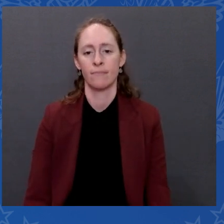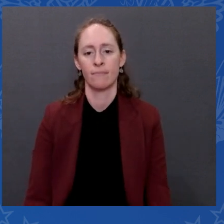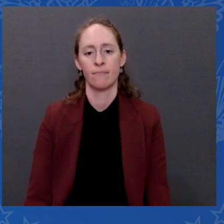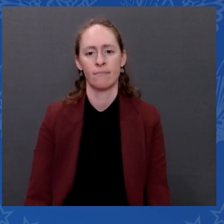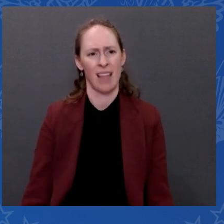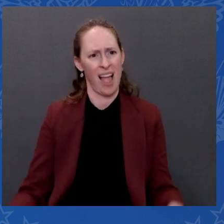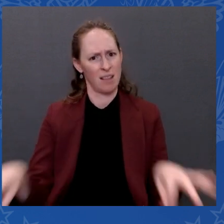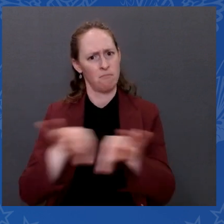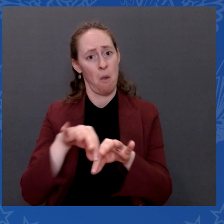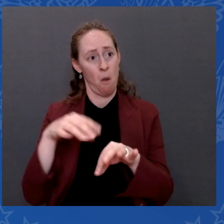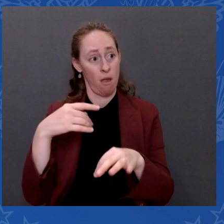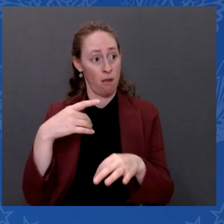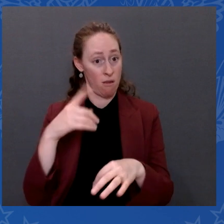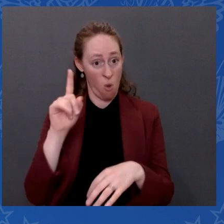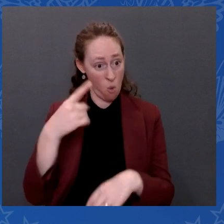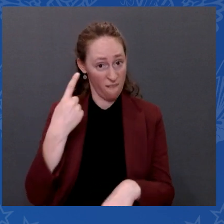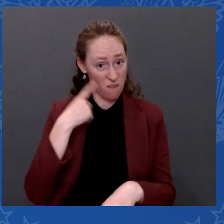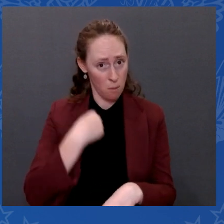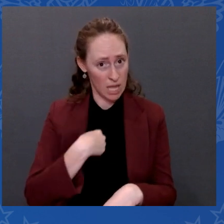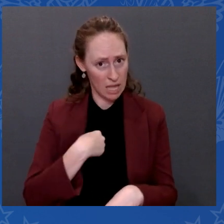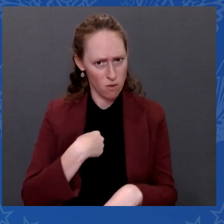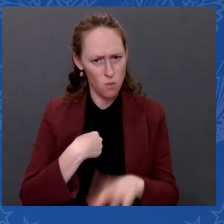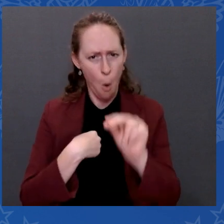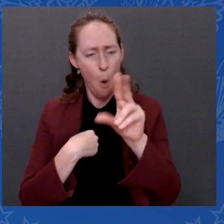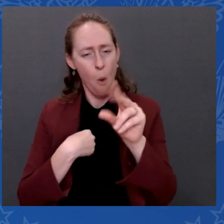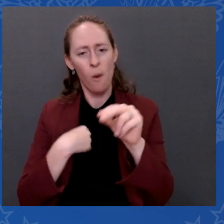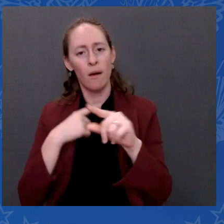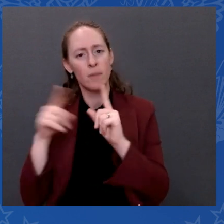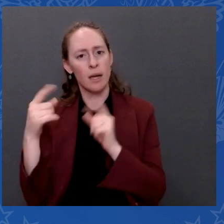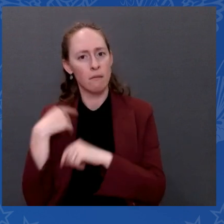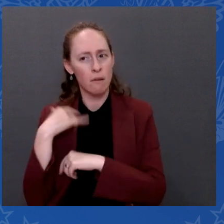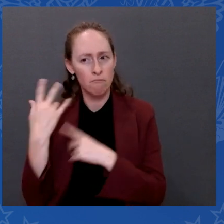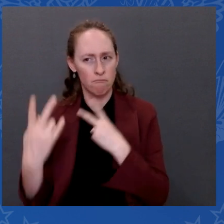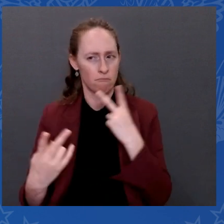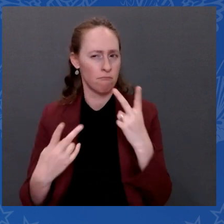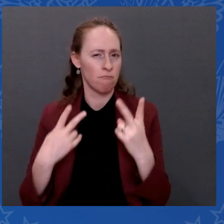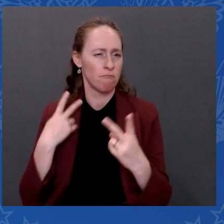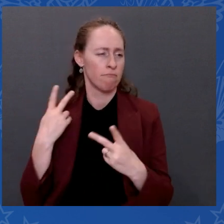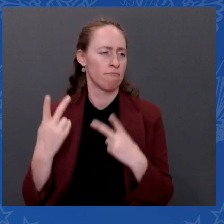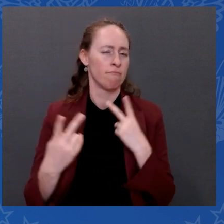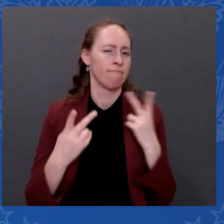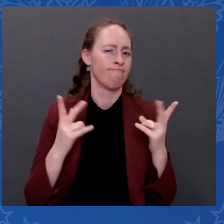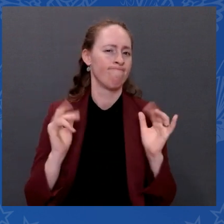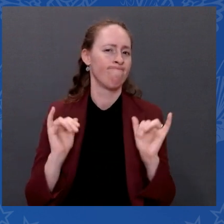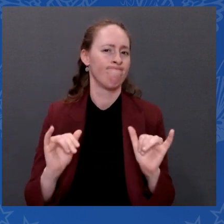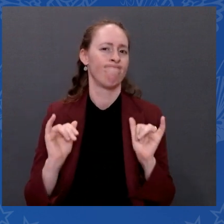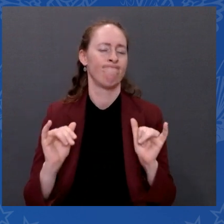They're making decisions right now about where to invest and ramp up production of these semiconductors.